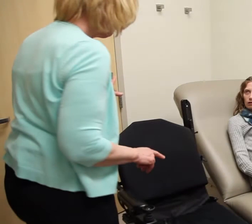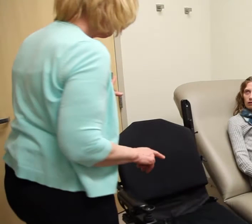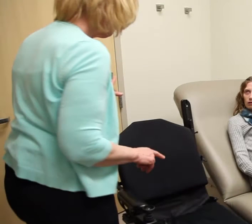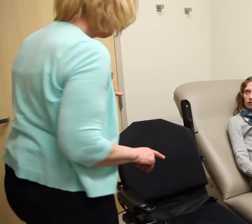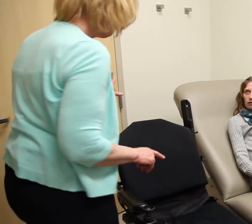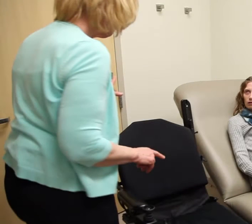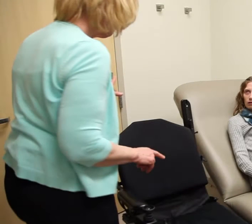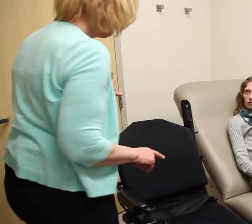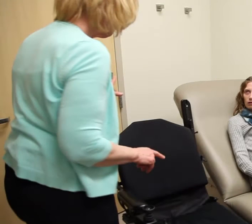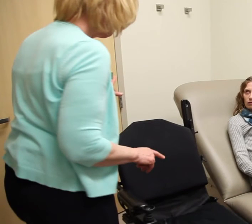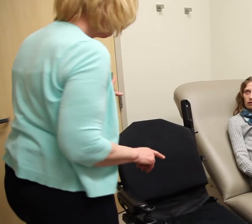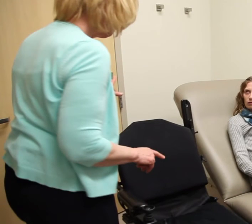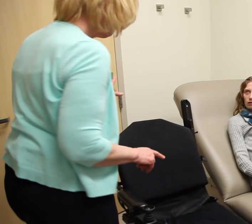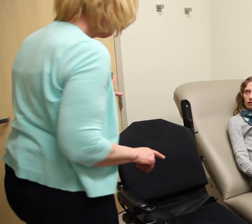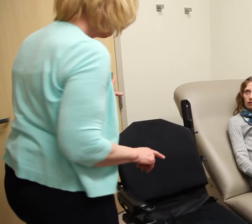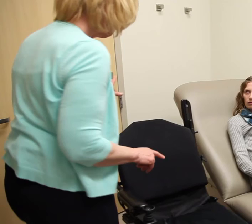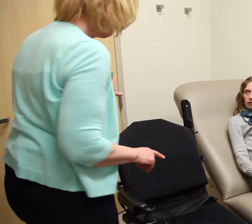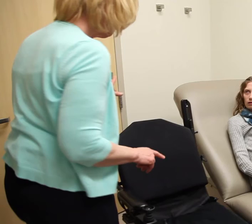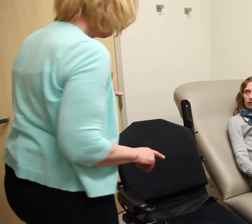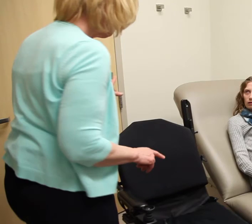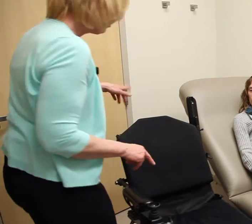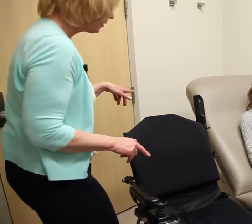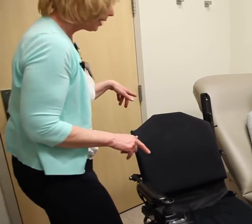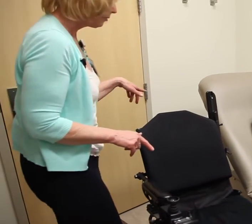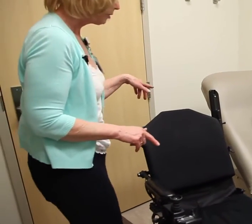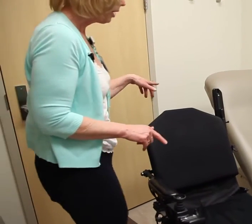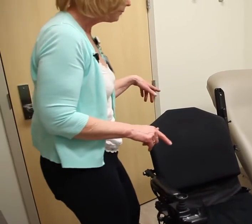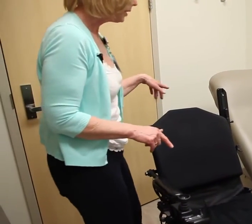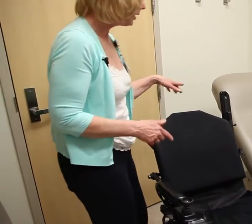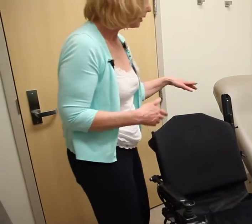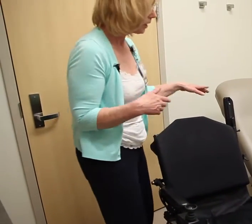I need to move your wheelchair before the doctor comes in.